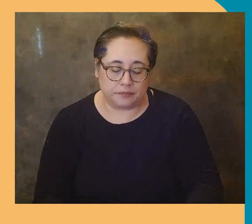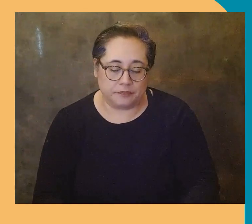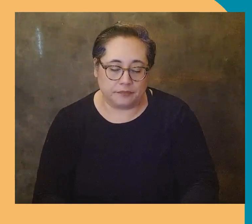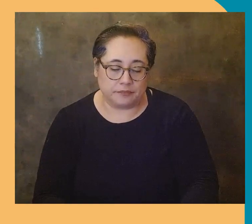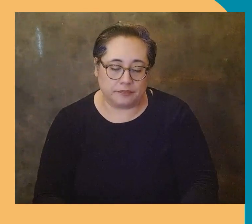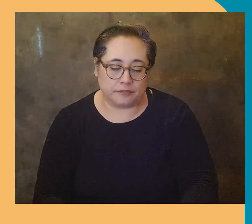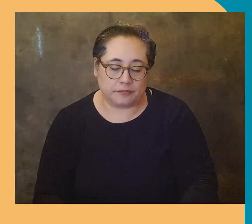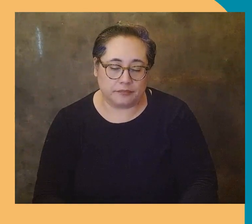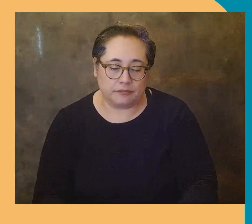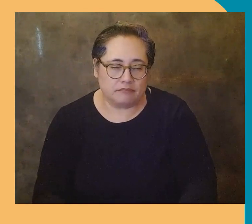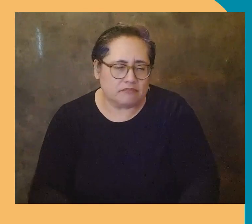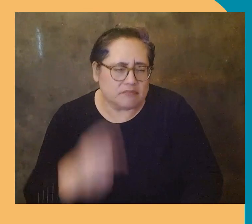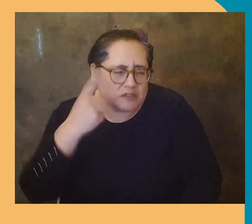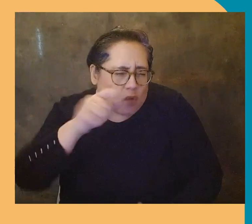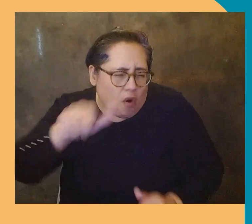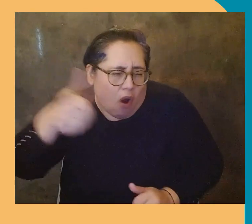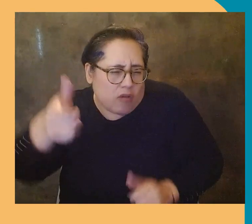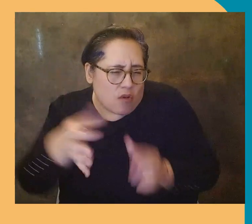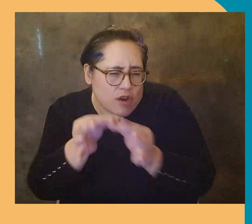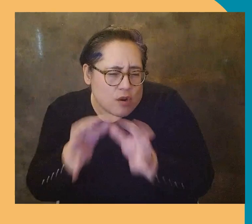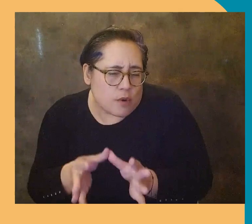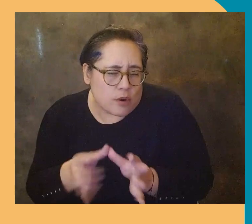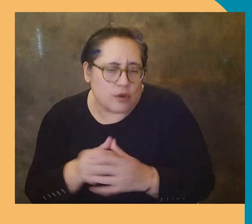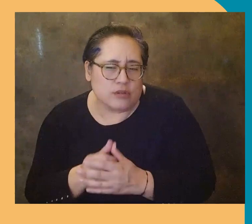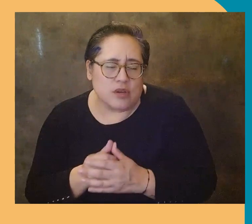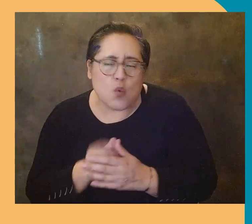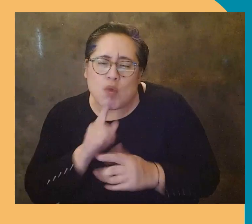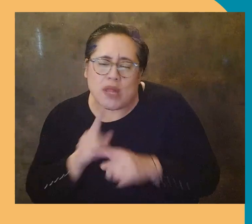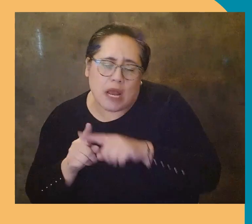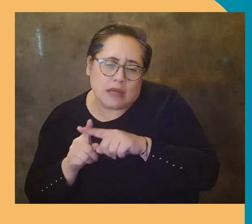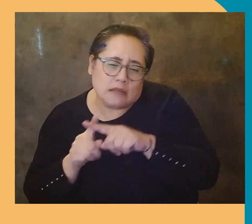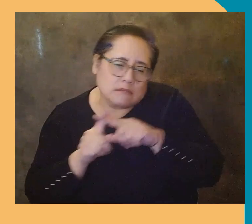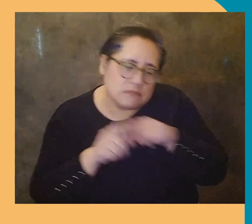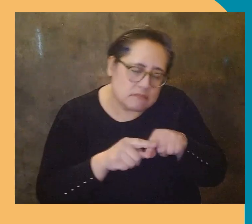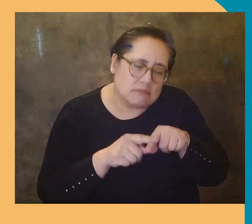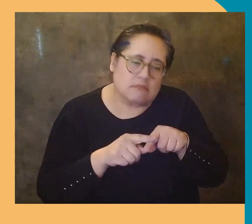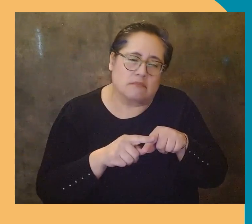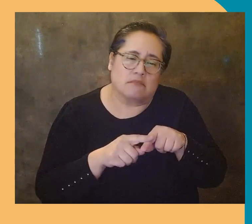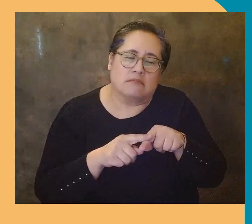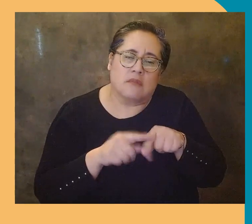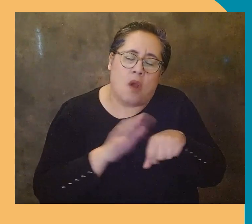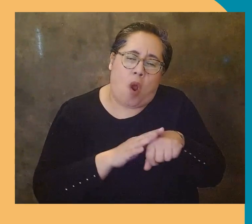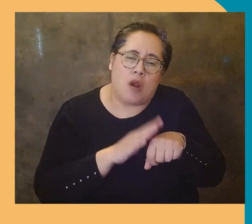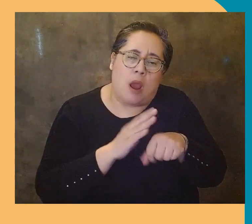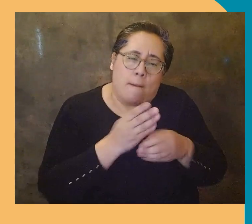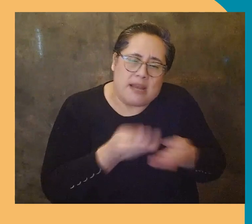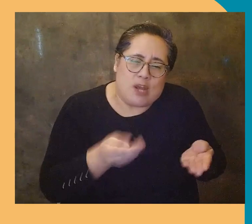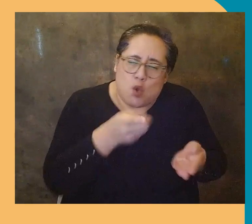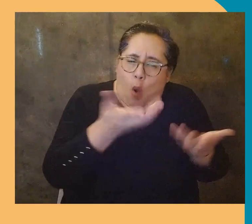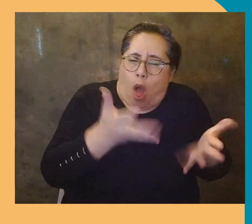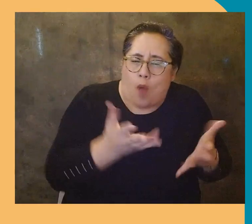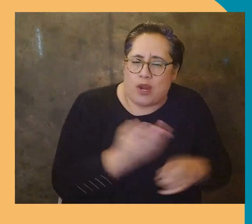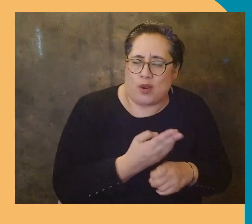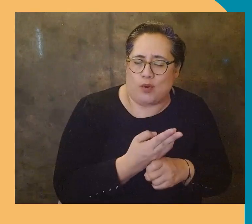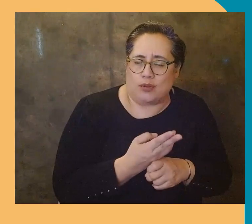something for other interpreters to rely on a ... resource and use it.